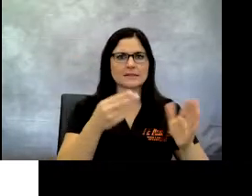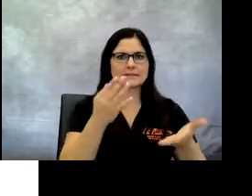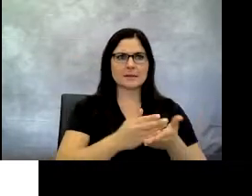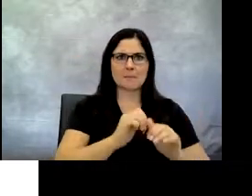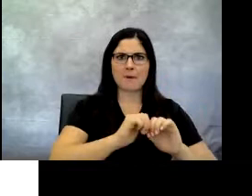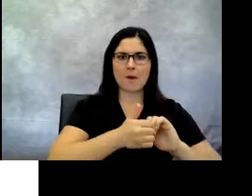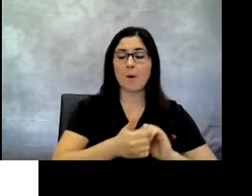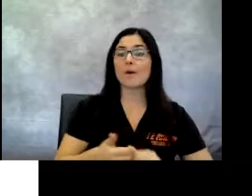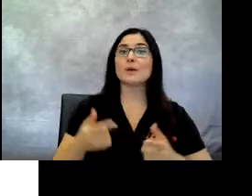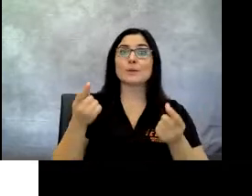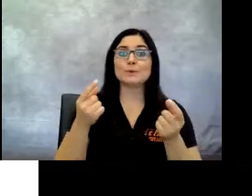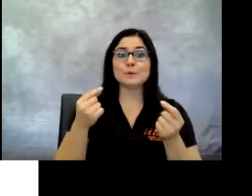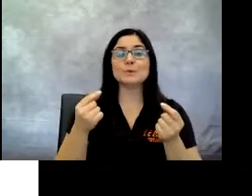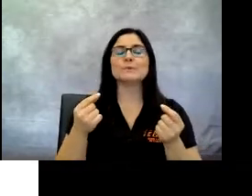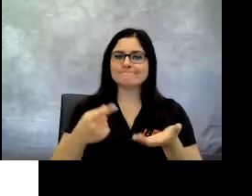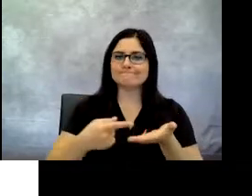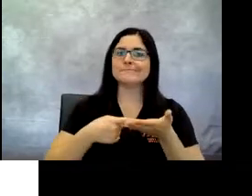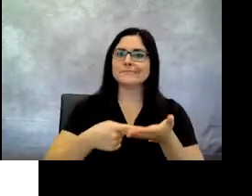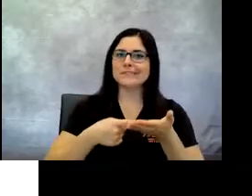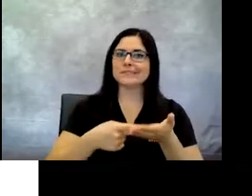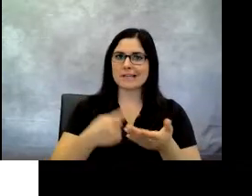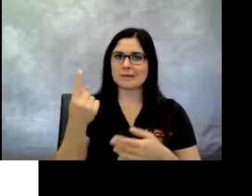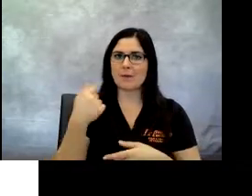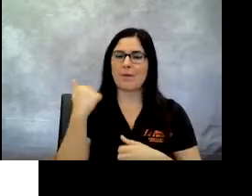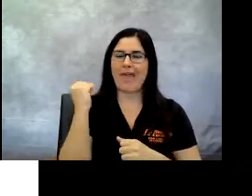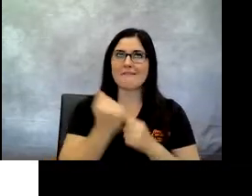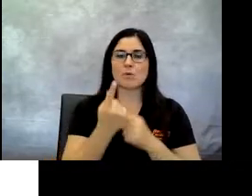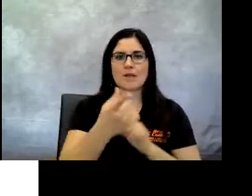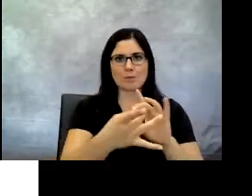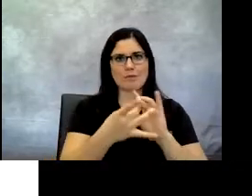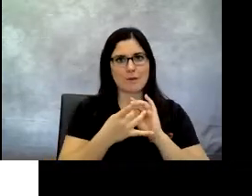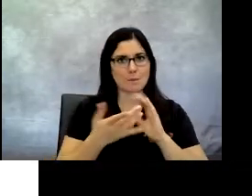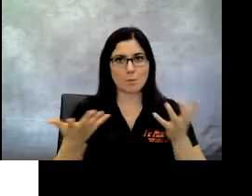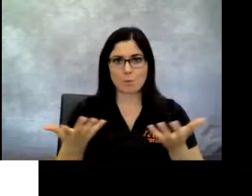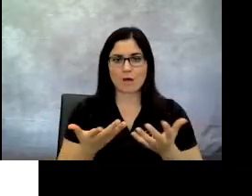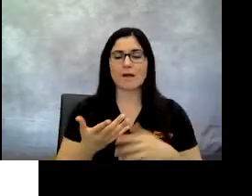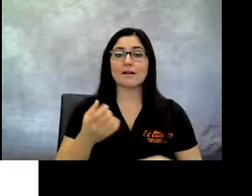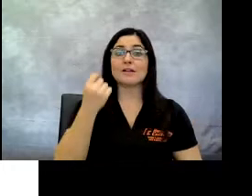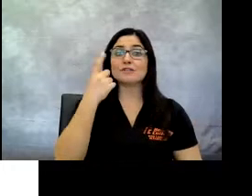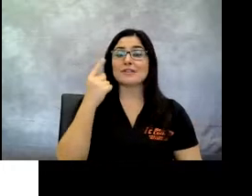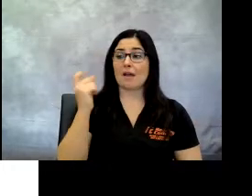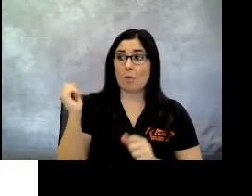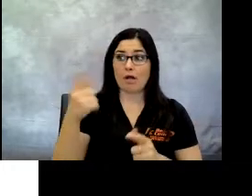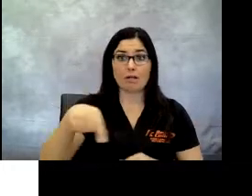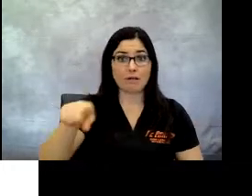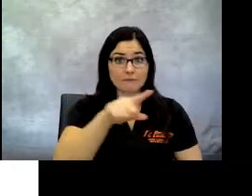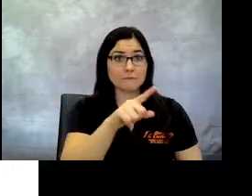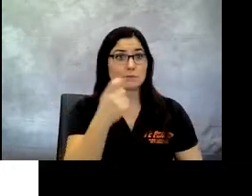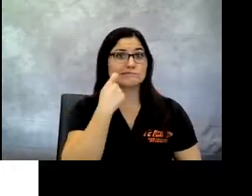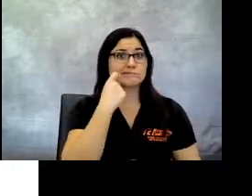phenomenon that has affected all of us in one way or another, Inconsistently throughout the last year and a half, but still.